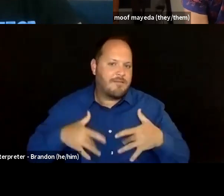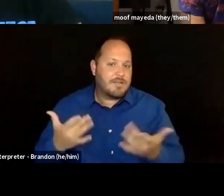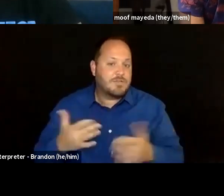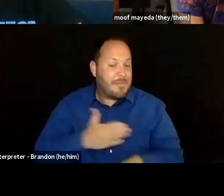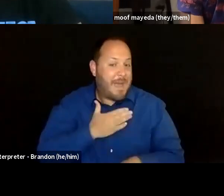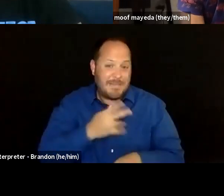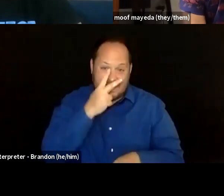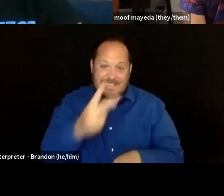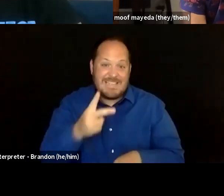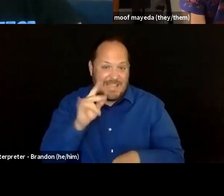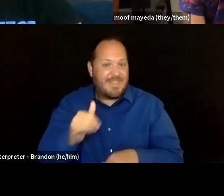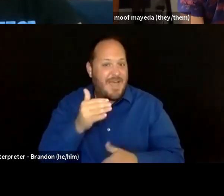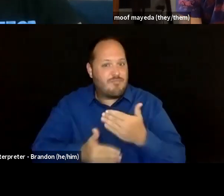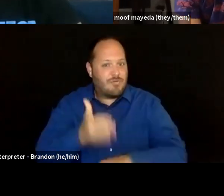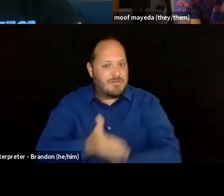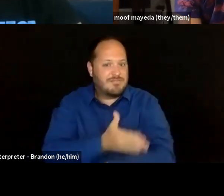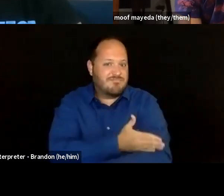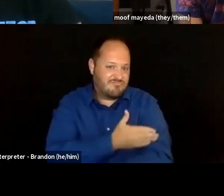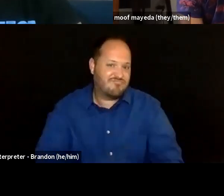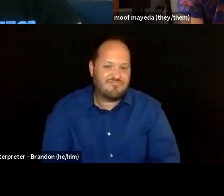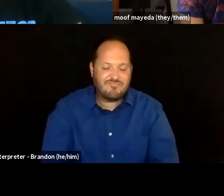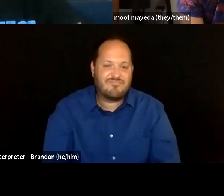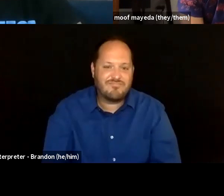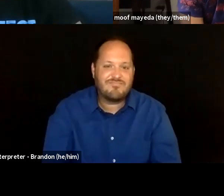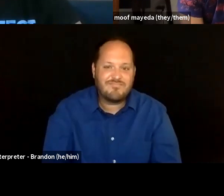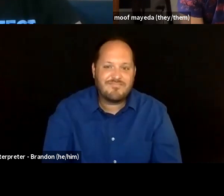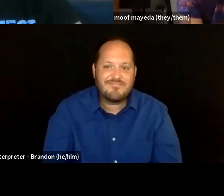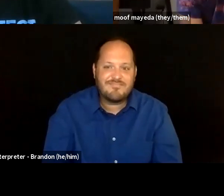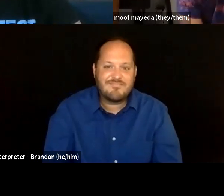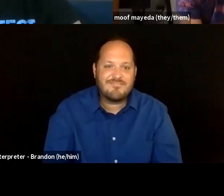But of course now that I'm working at Basic Rights Oregon,